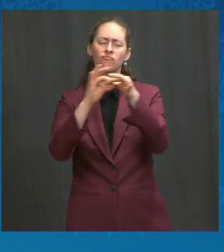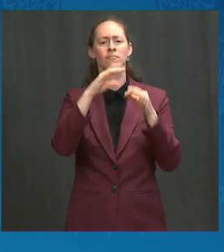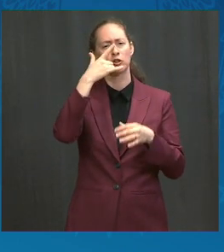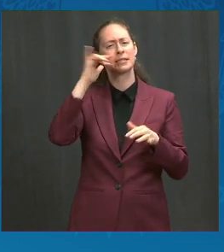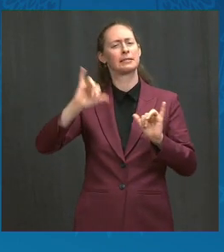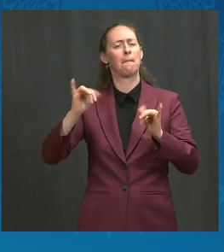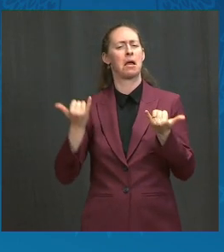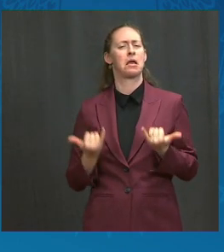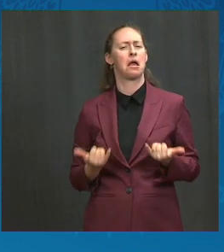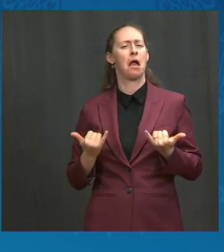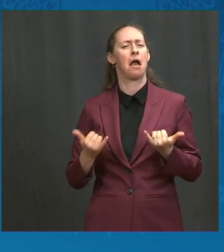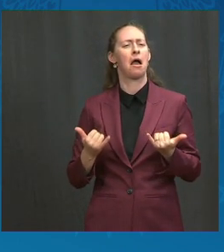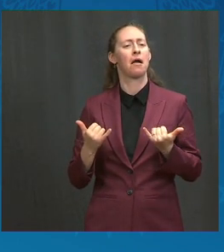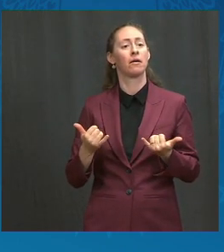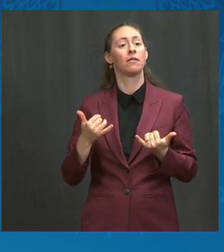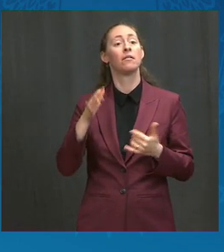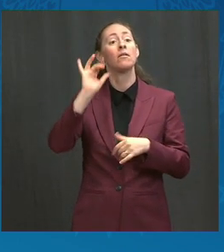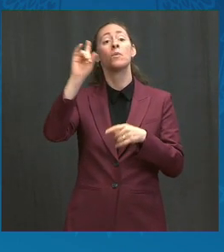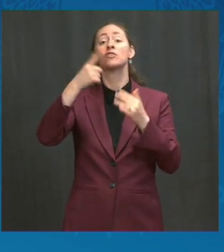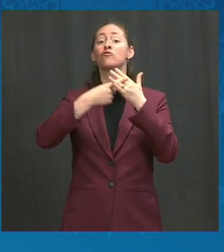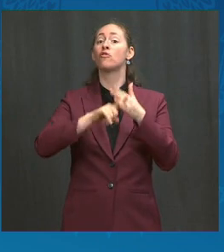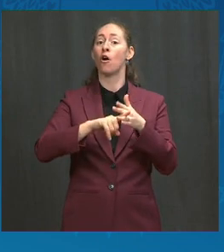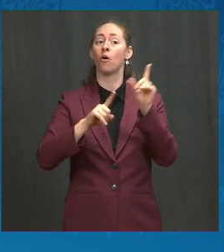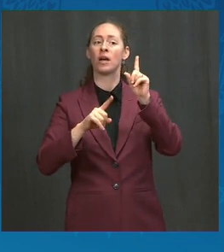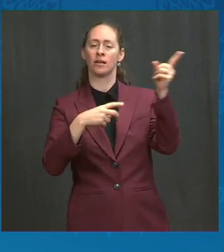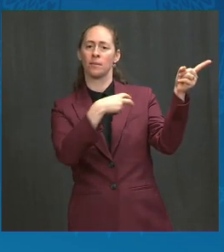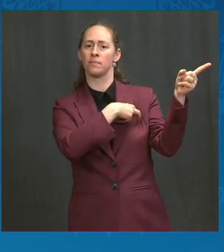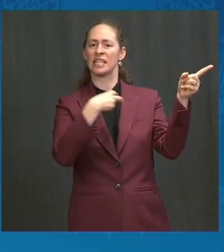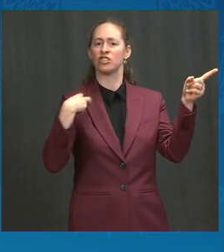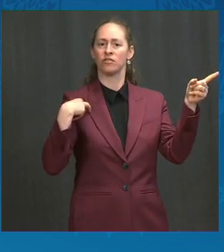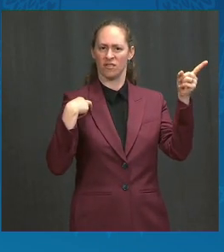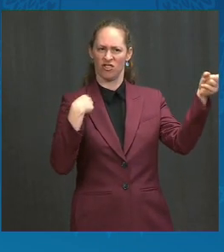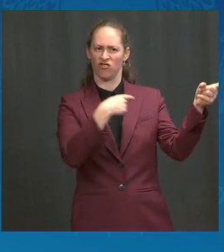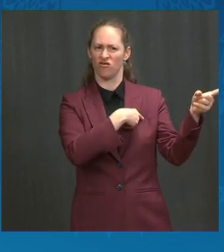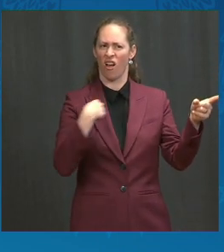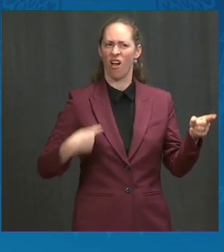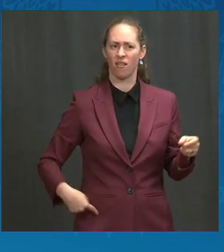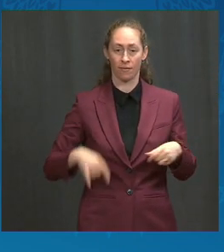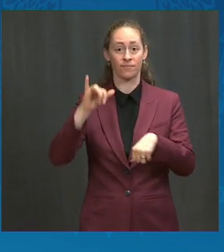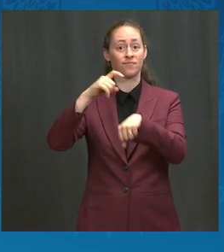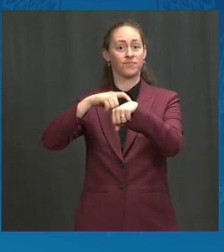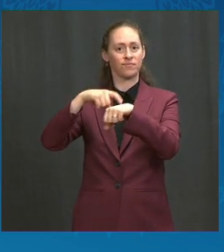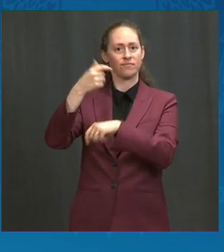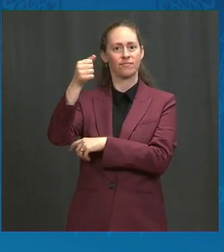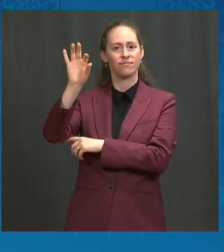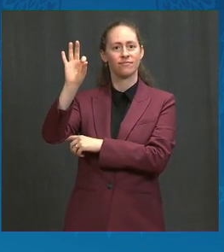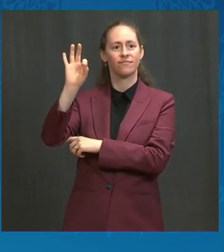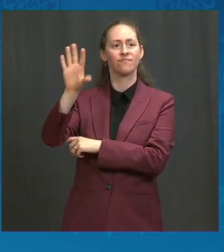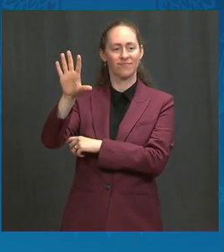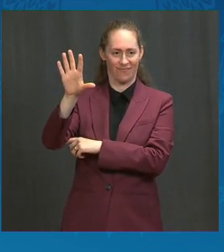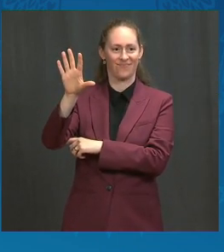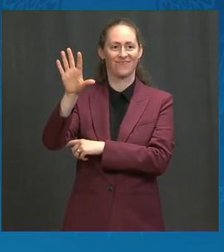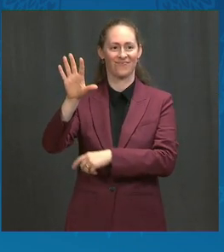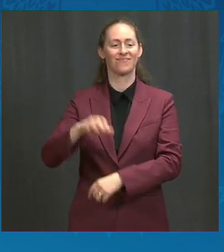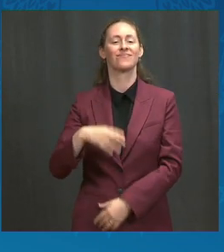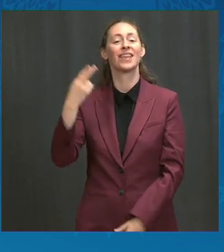In Beijing, in 1995, Hillary Rodham Clinton issued a clarion call to the world,